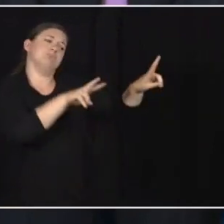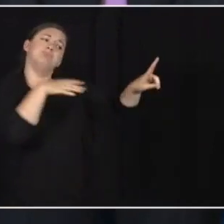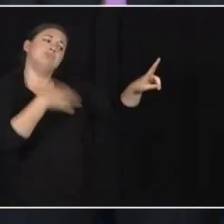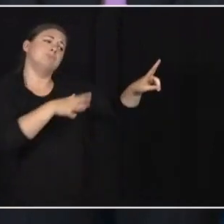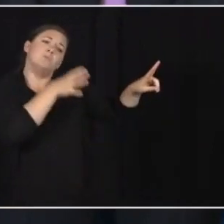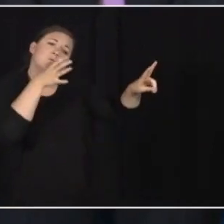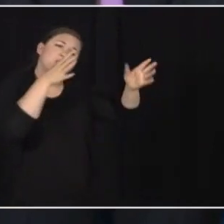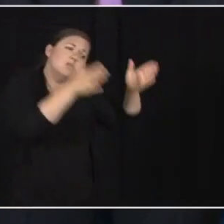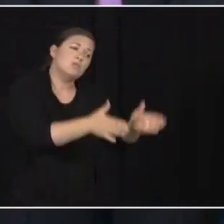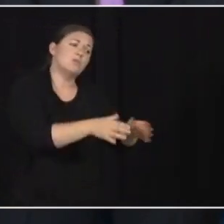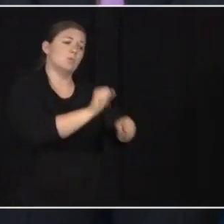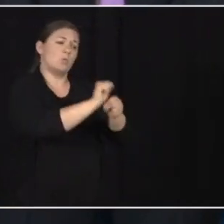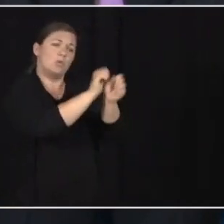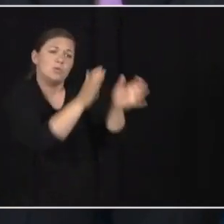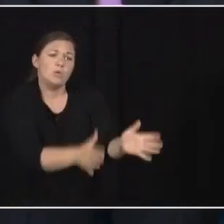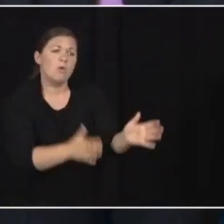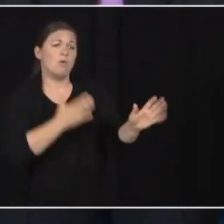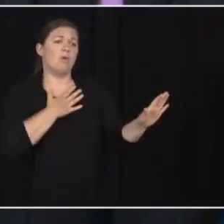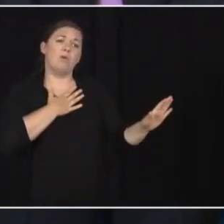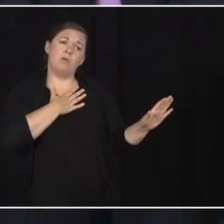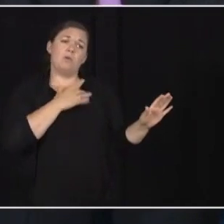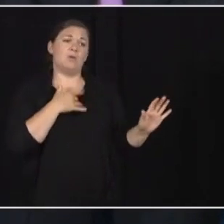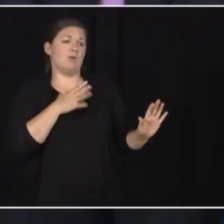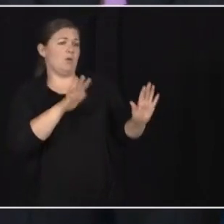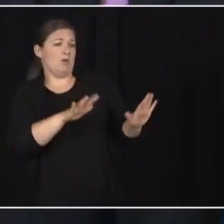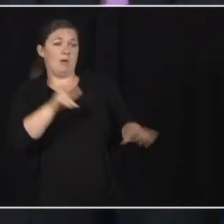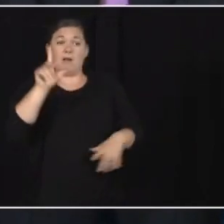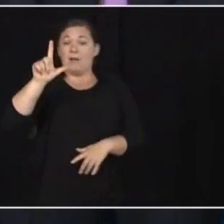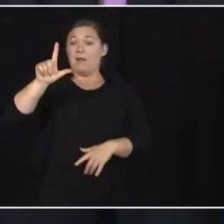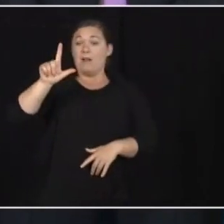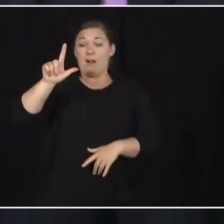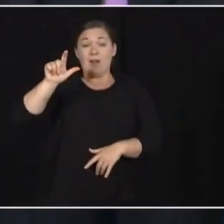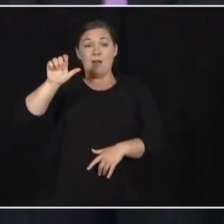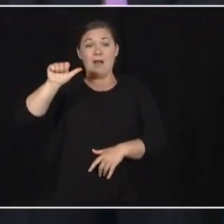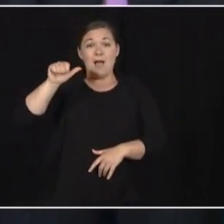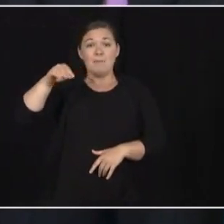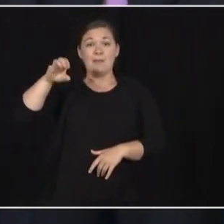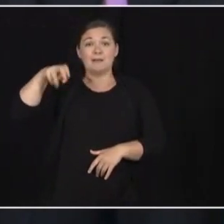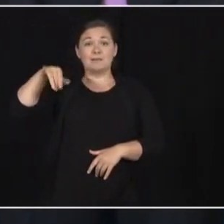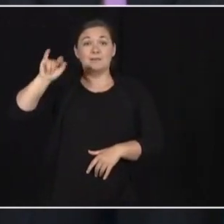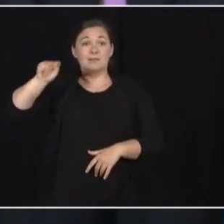workers. And the poor folks in Kingsville we are doing